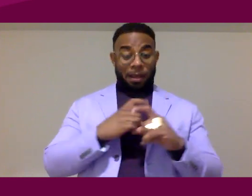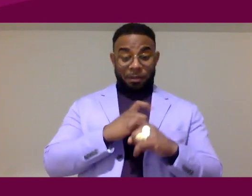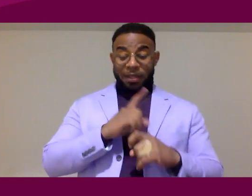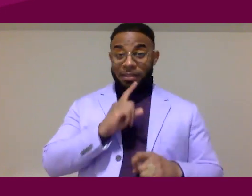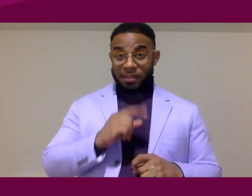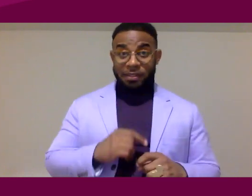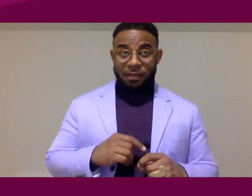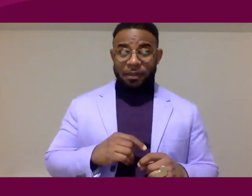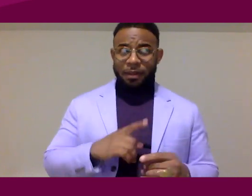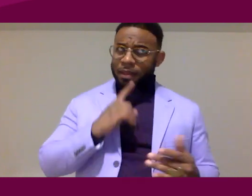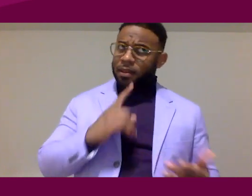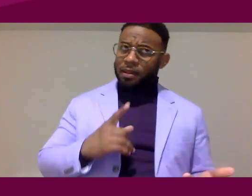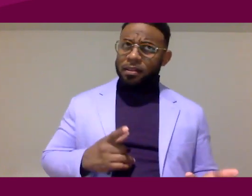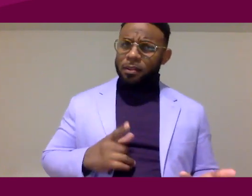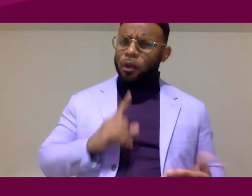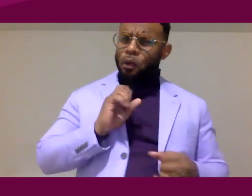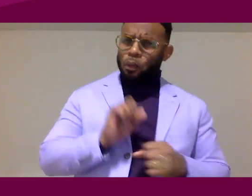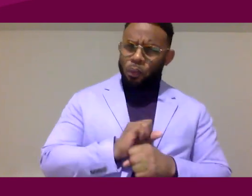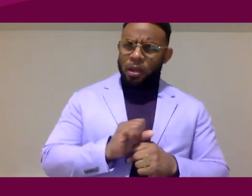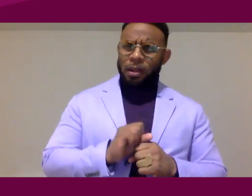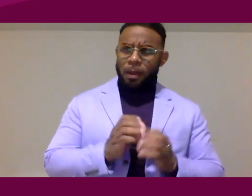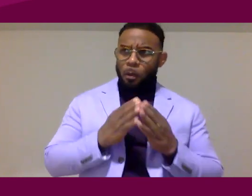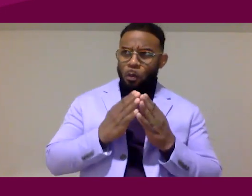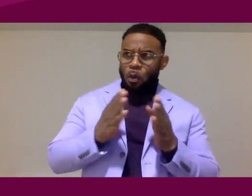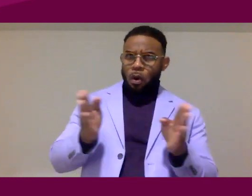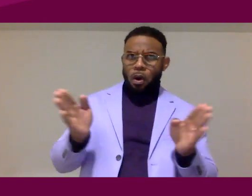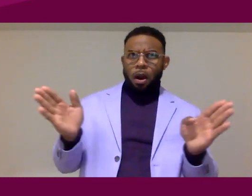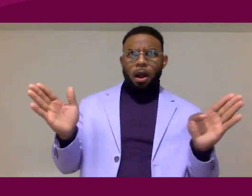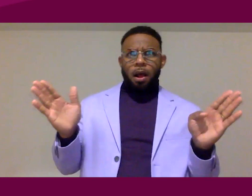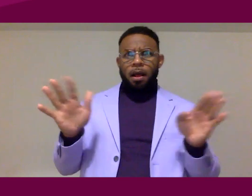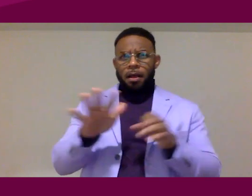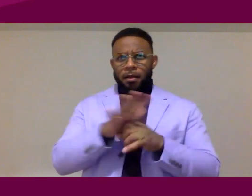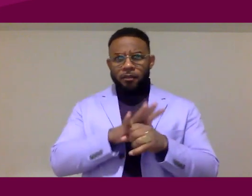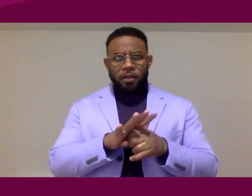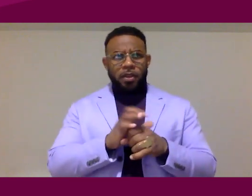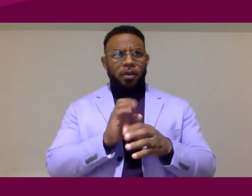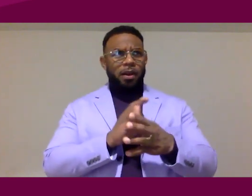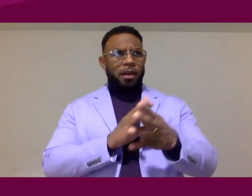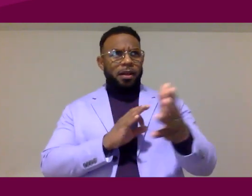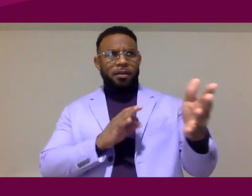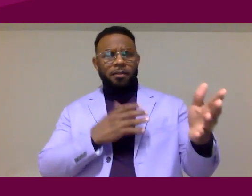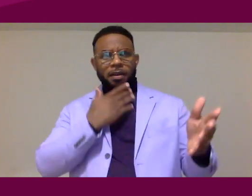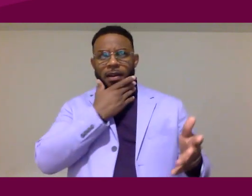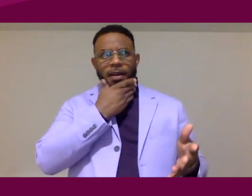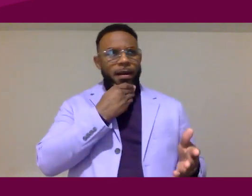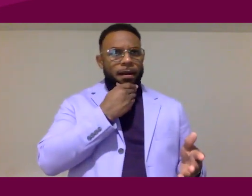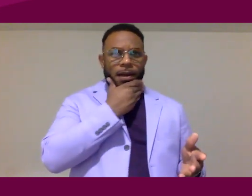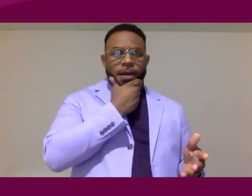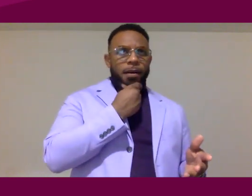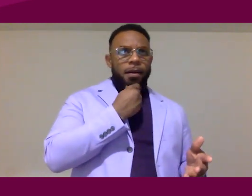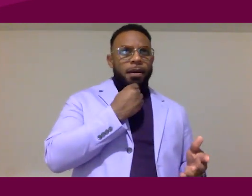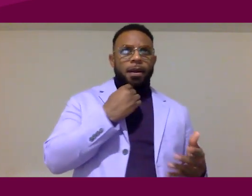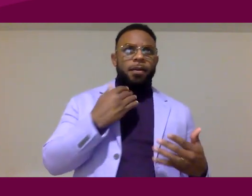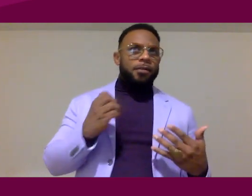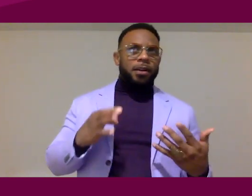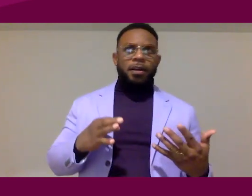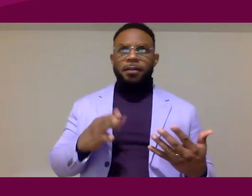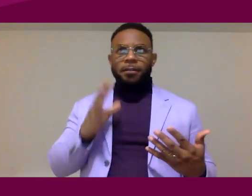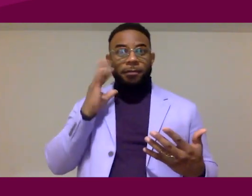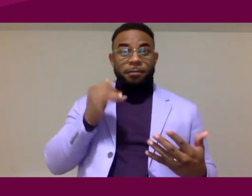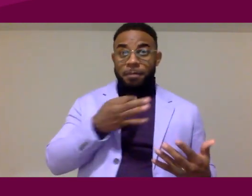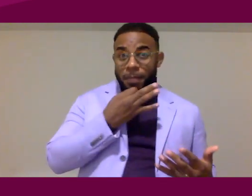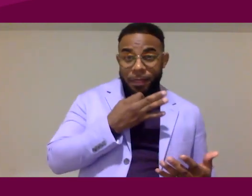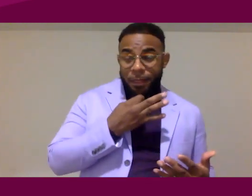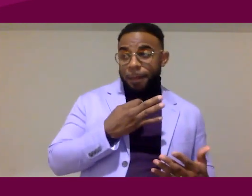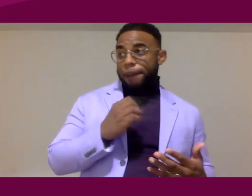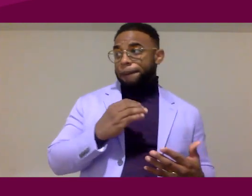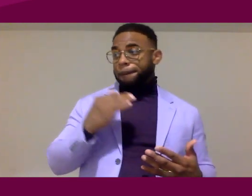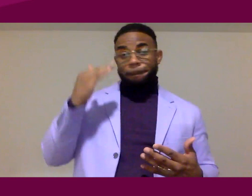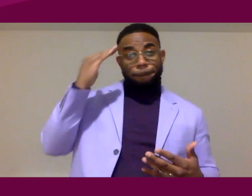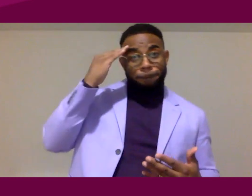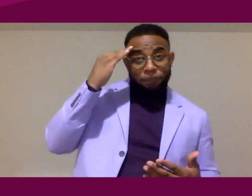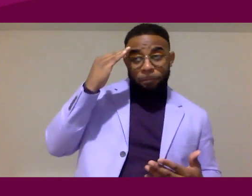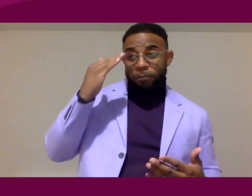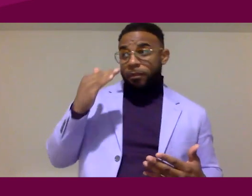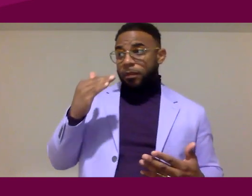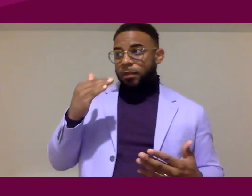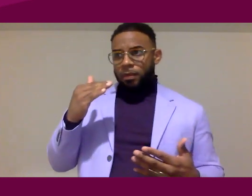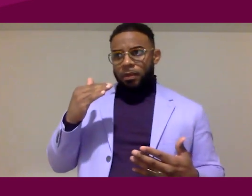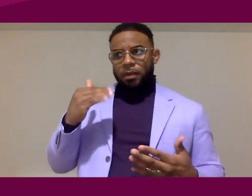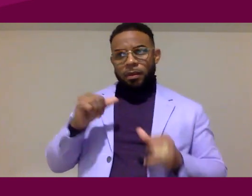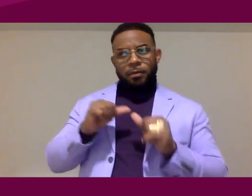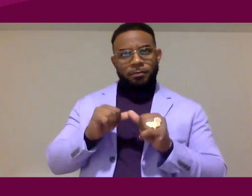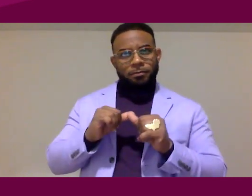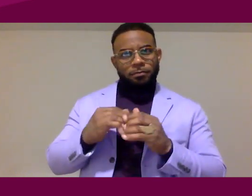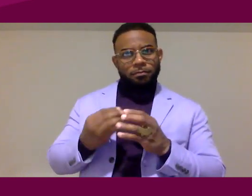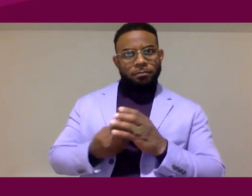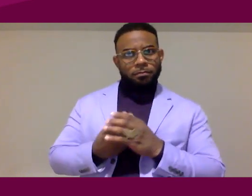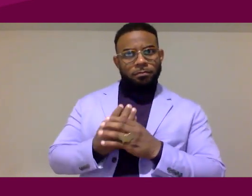It is a really, really broad field of expertise, of knowledge, and it's constantly evolving